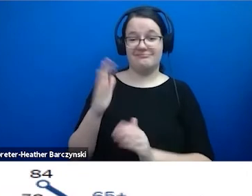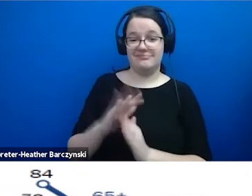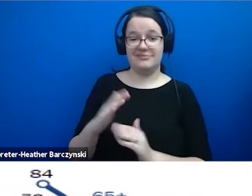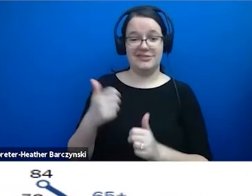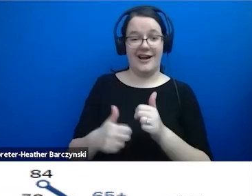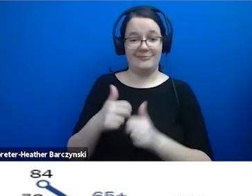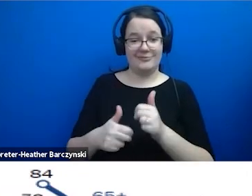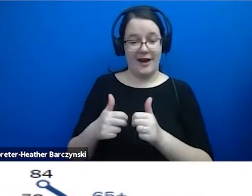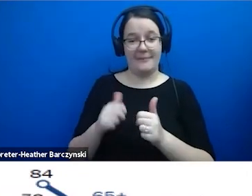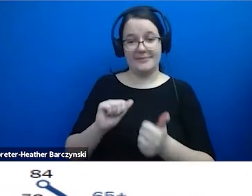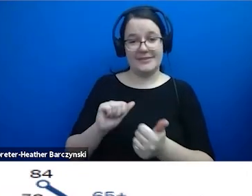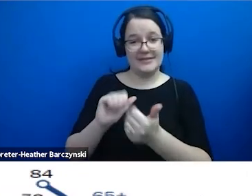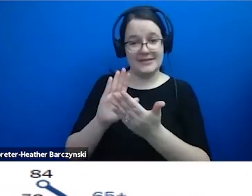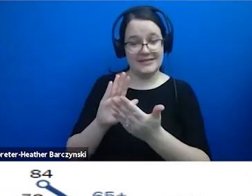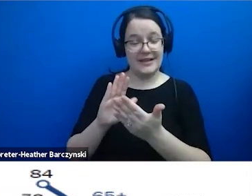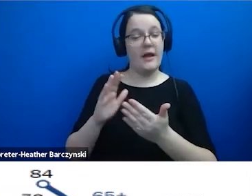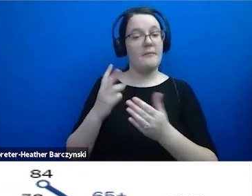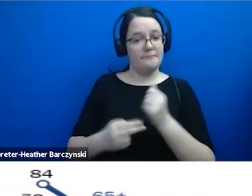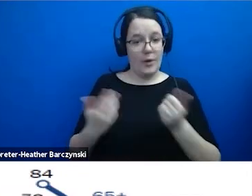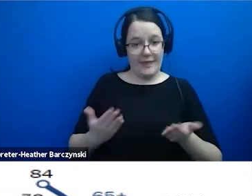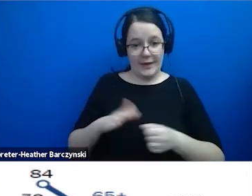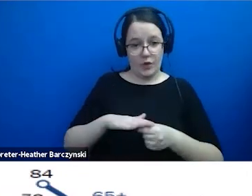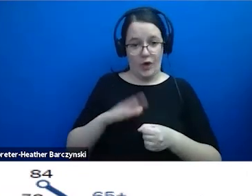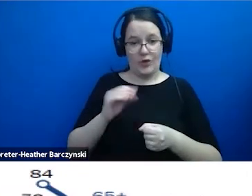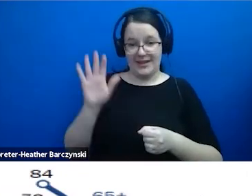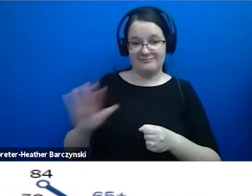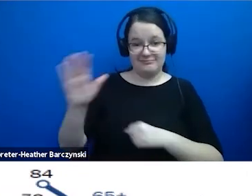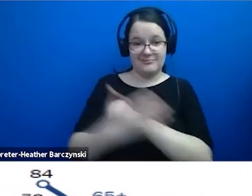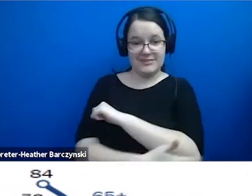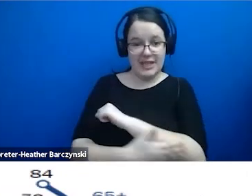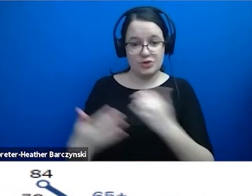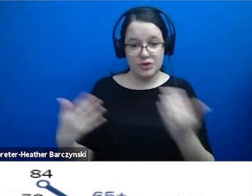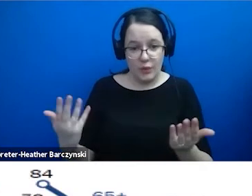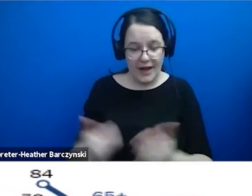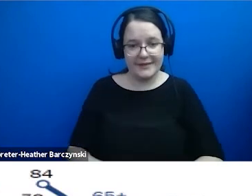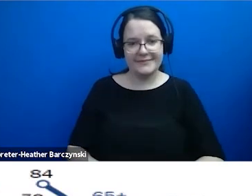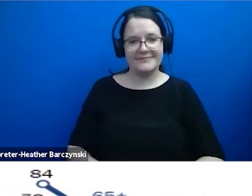working through both locally here and nationally is that there's differences based on race net